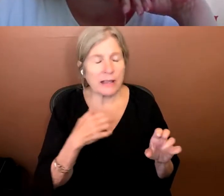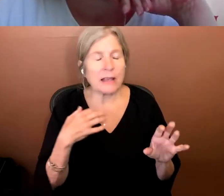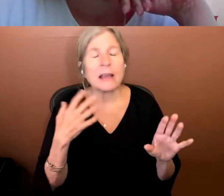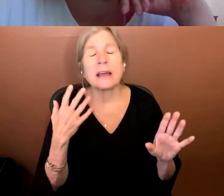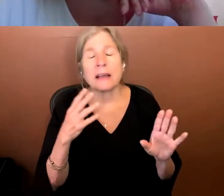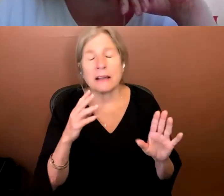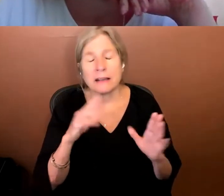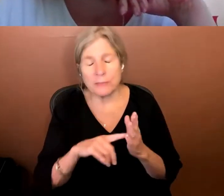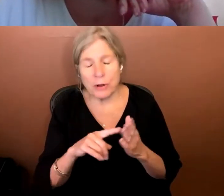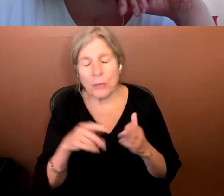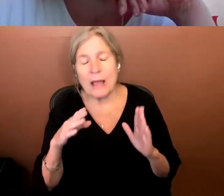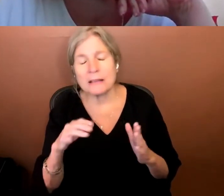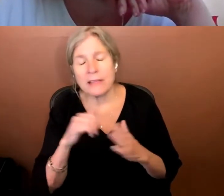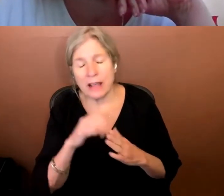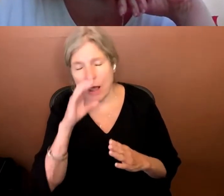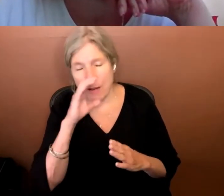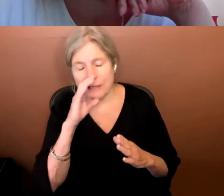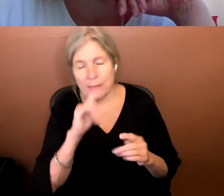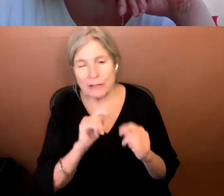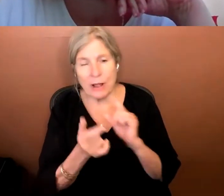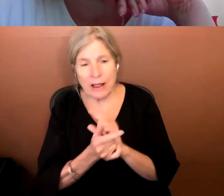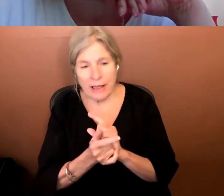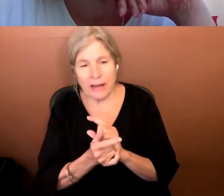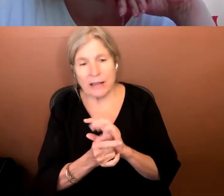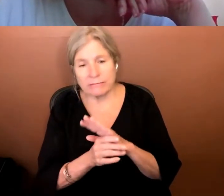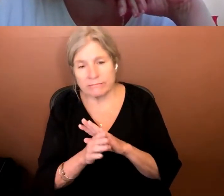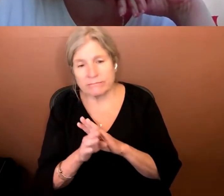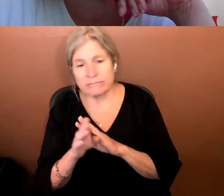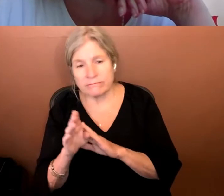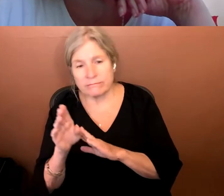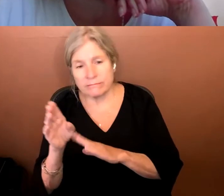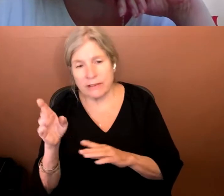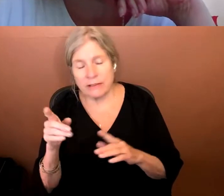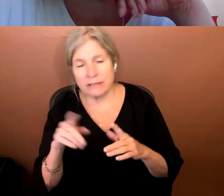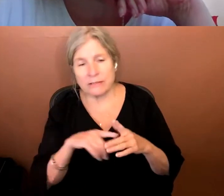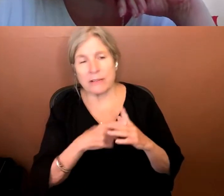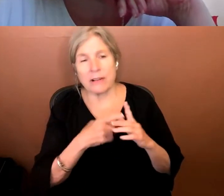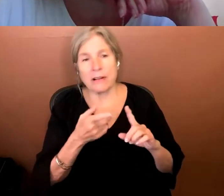from the ground up to be tactile for blind and